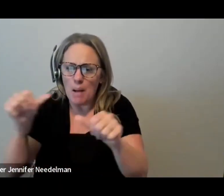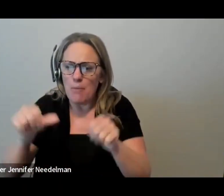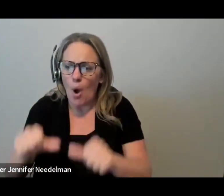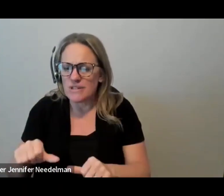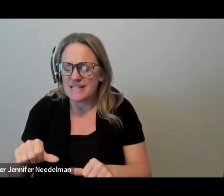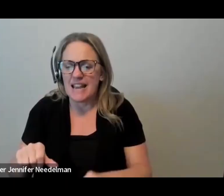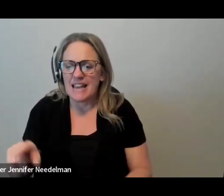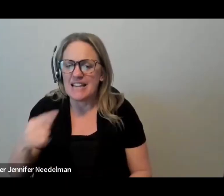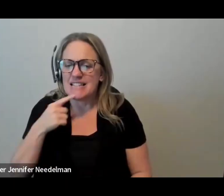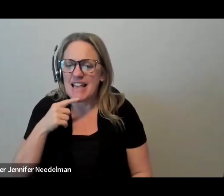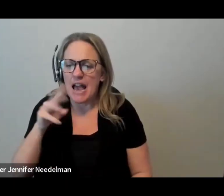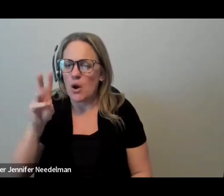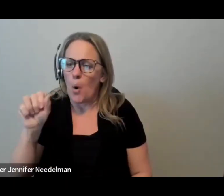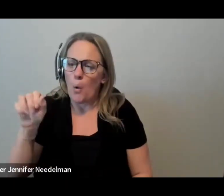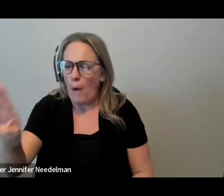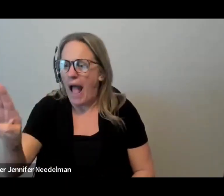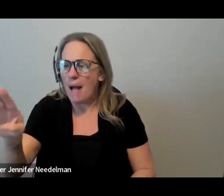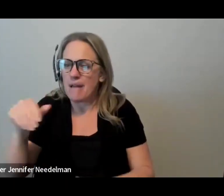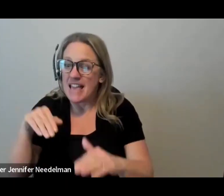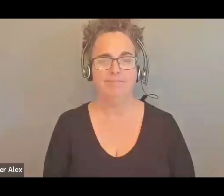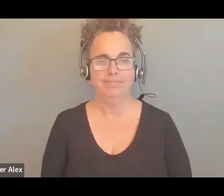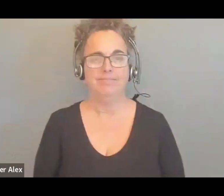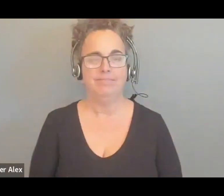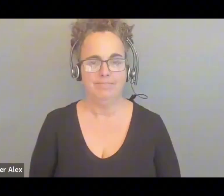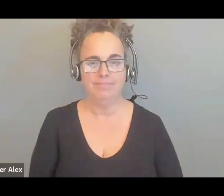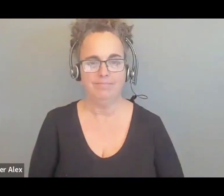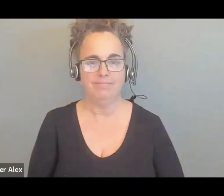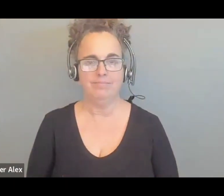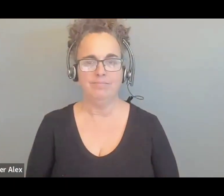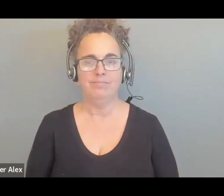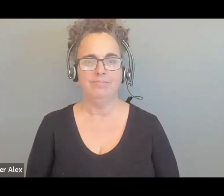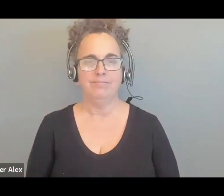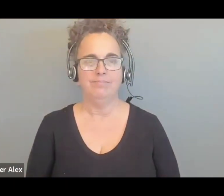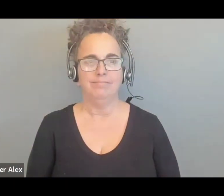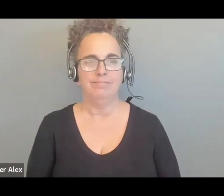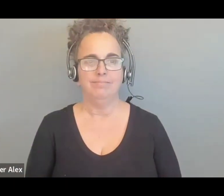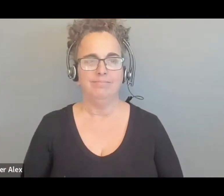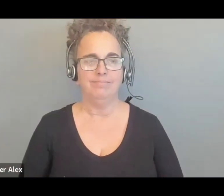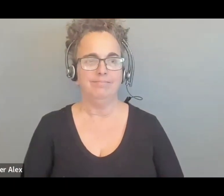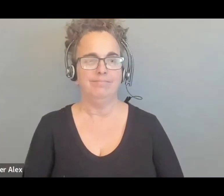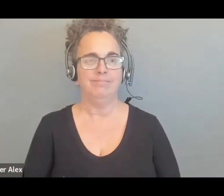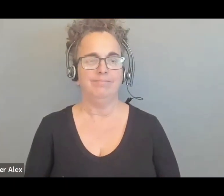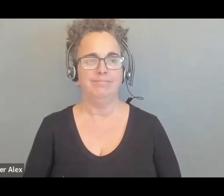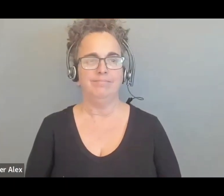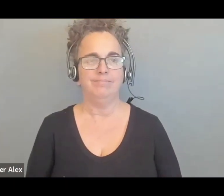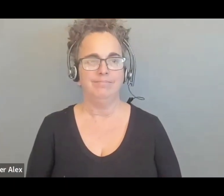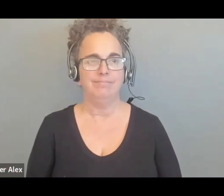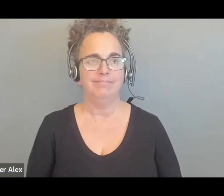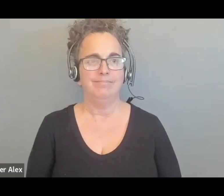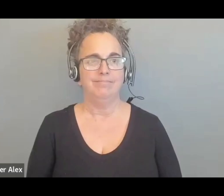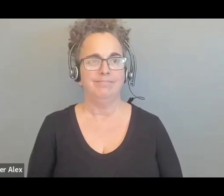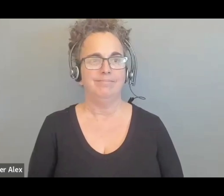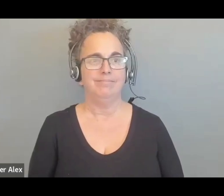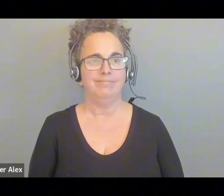it said web accessibility. And I thought, okay, help companies get access to the website, website, the internet.